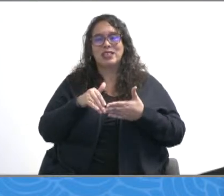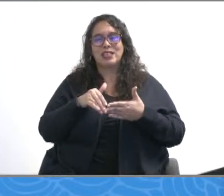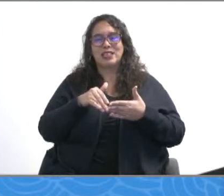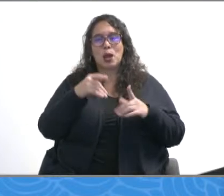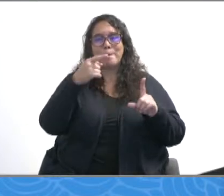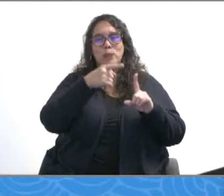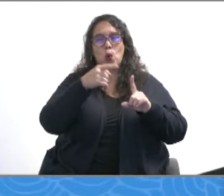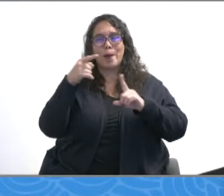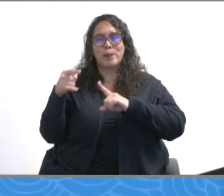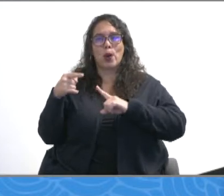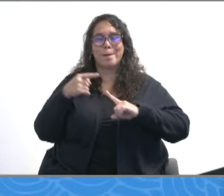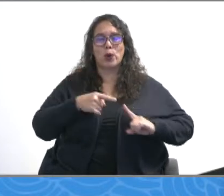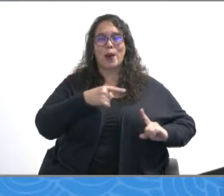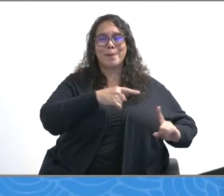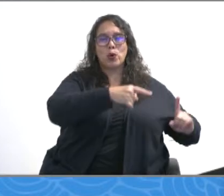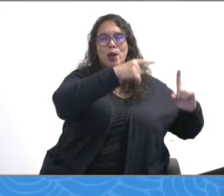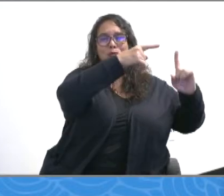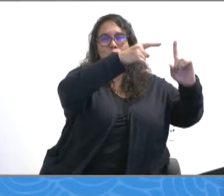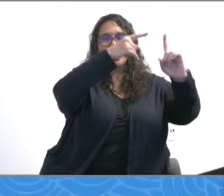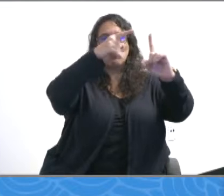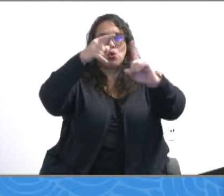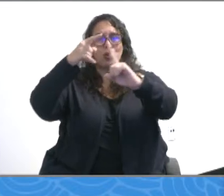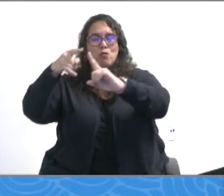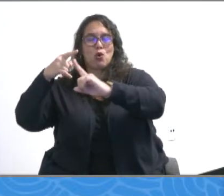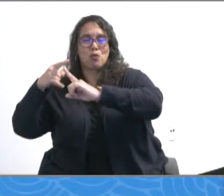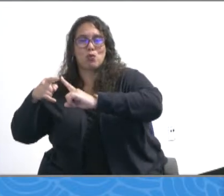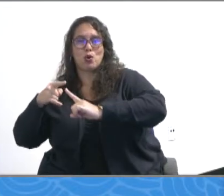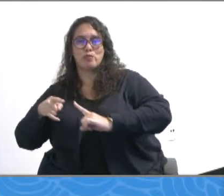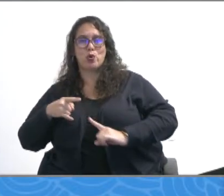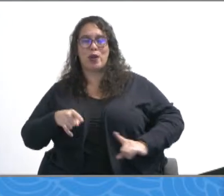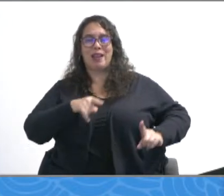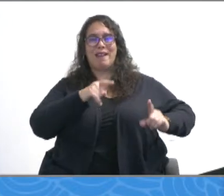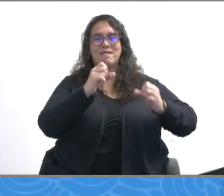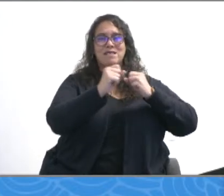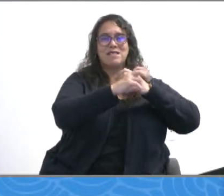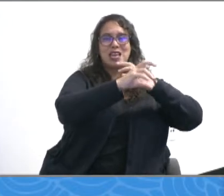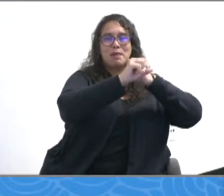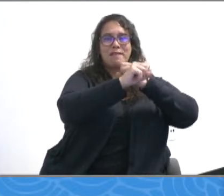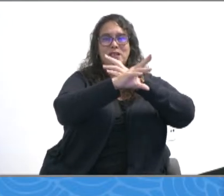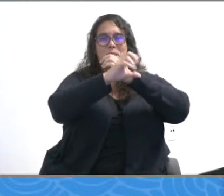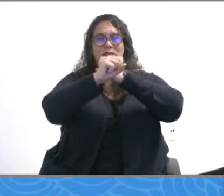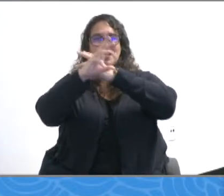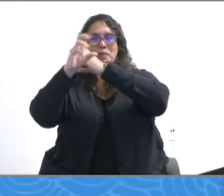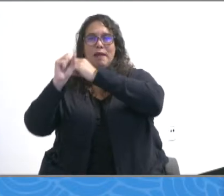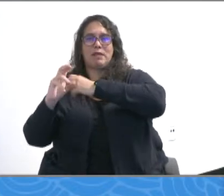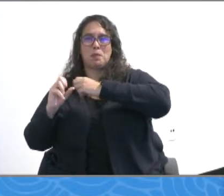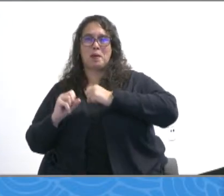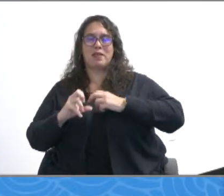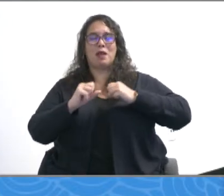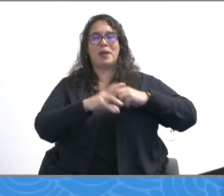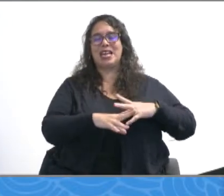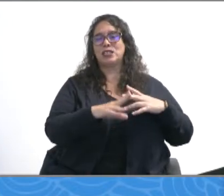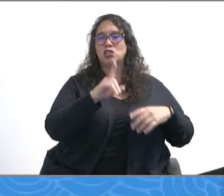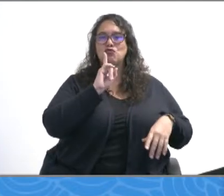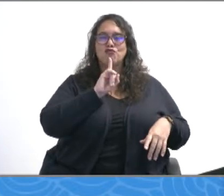so it's populating live as we speak. So again, we're just very excited to have you be part of our conversation and we welcome your thinking.